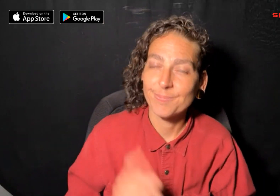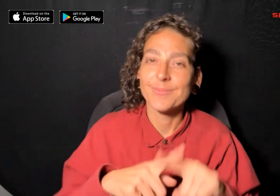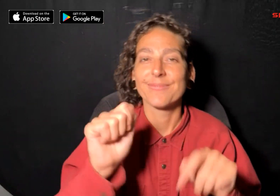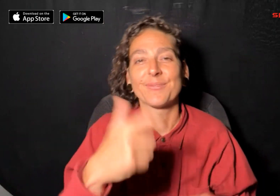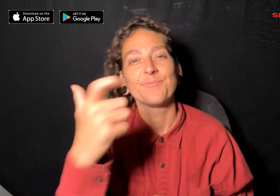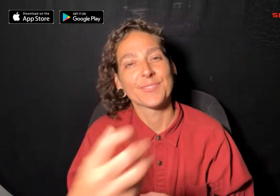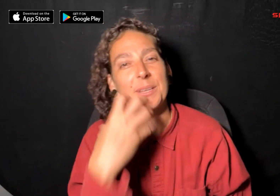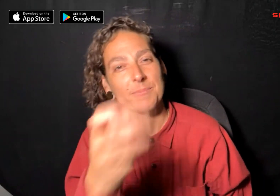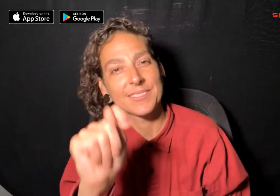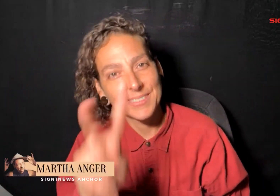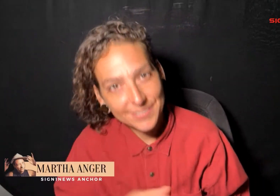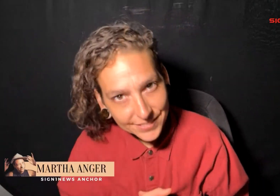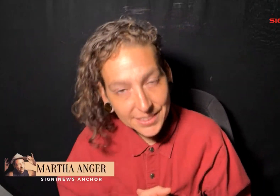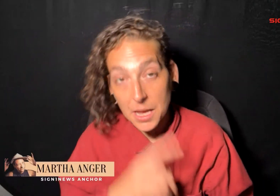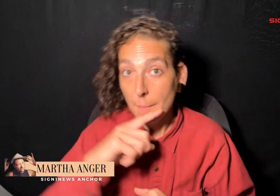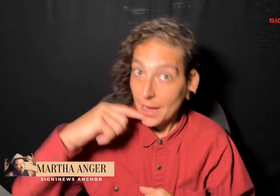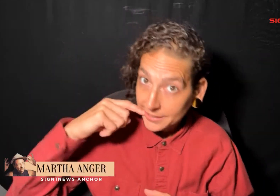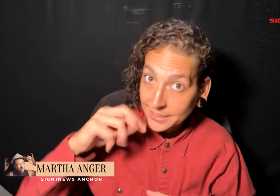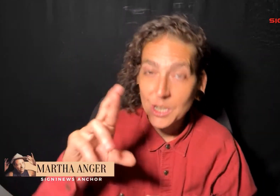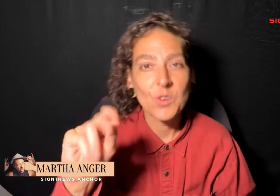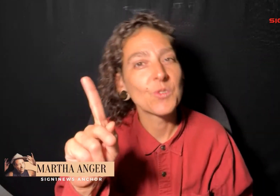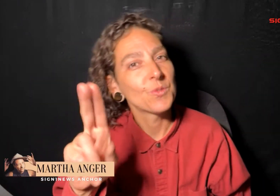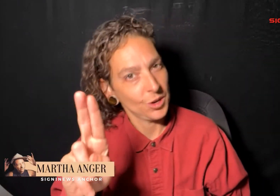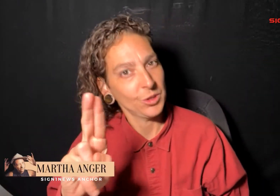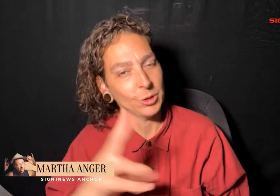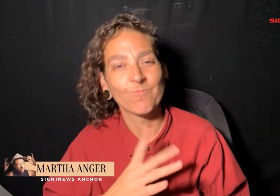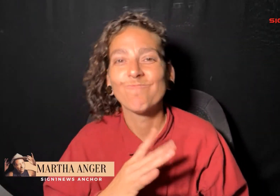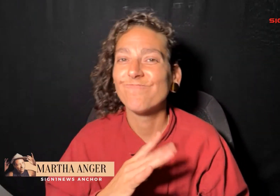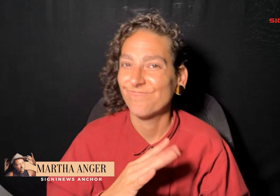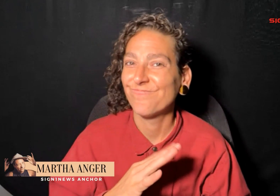smart phone and you can also watch on Apple TV Amazon and Roku